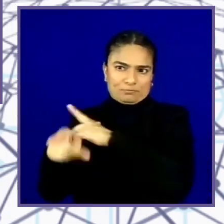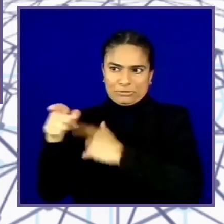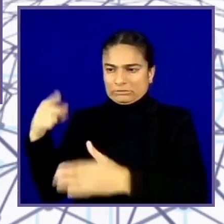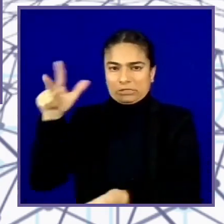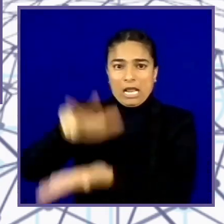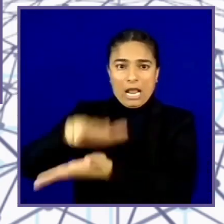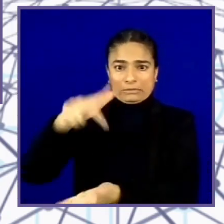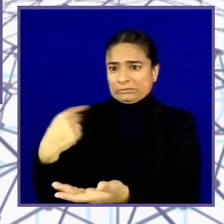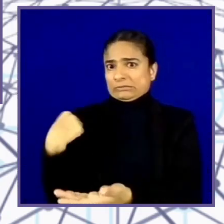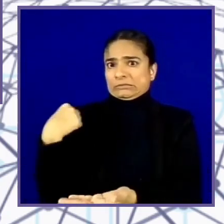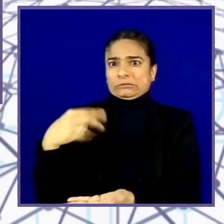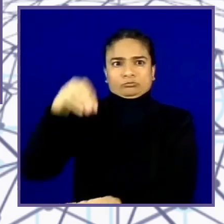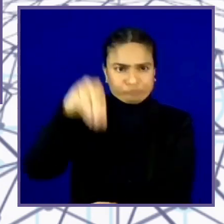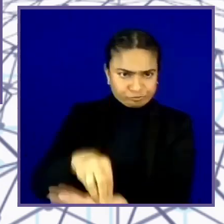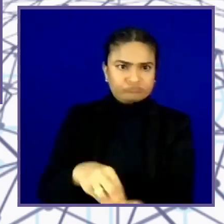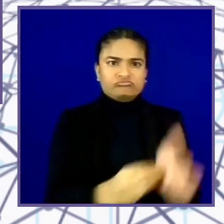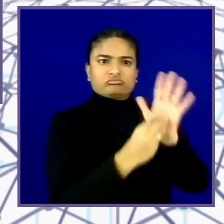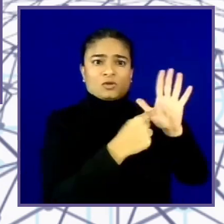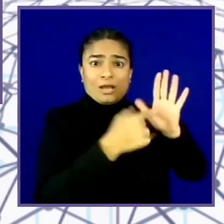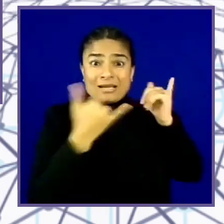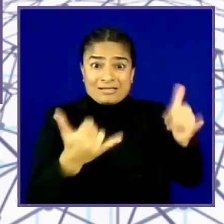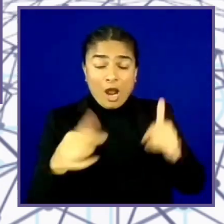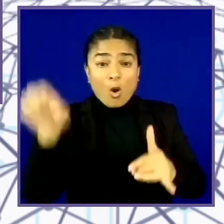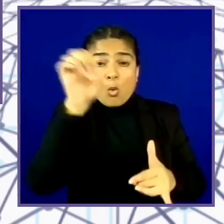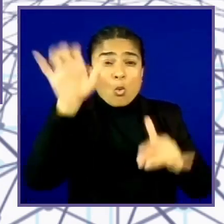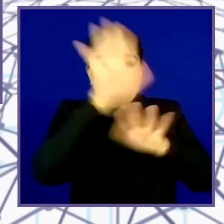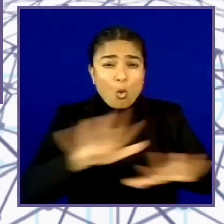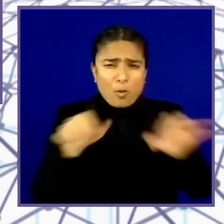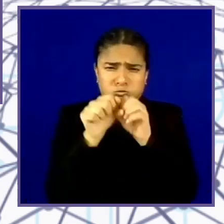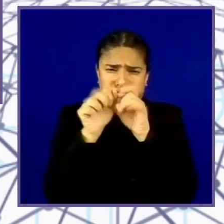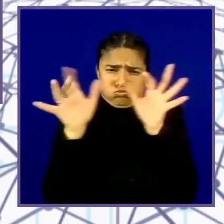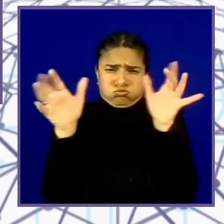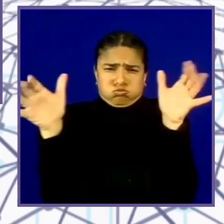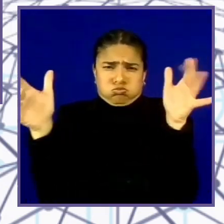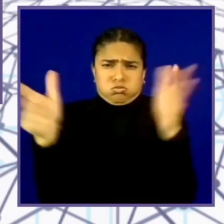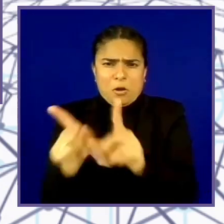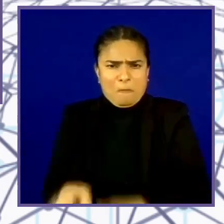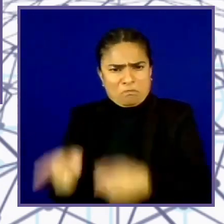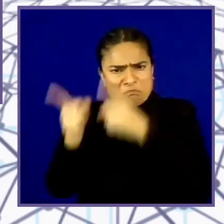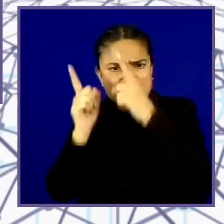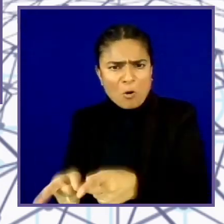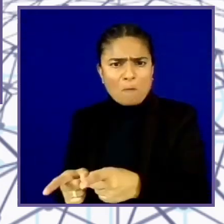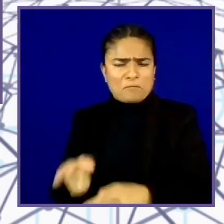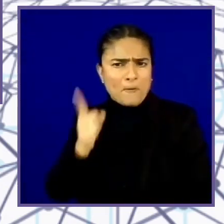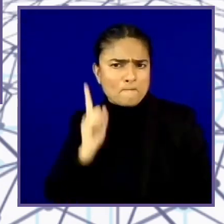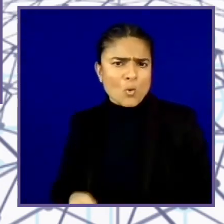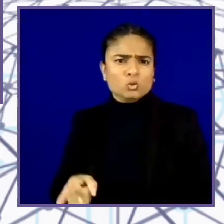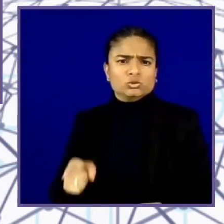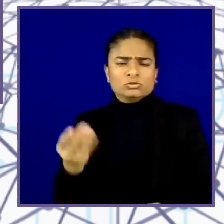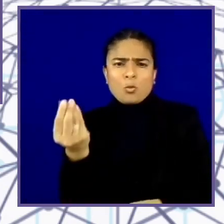payment terminals specifically adapted for persons with disabilities. So the question is